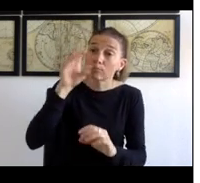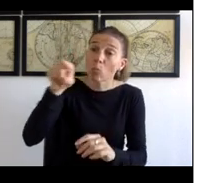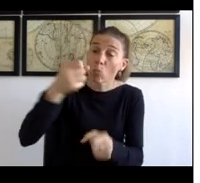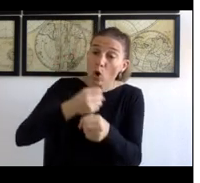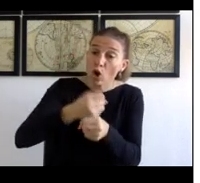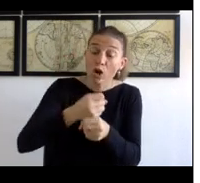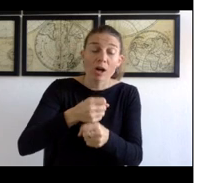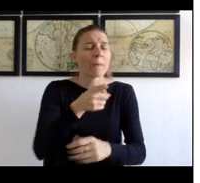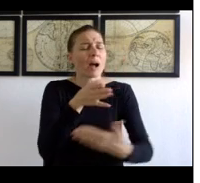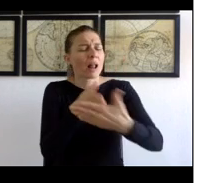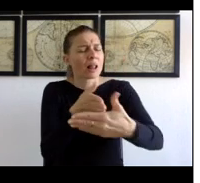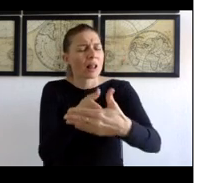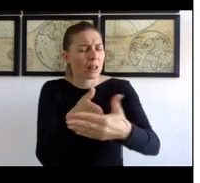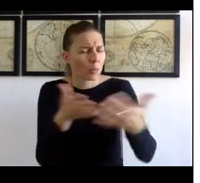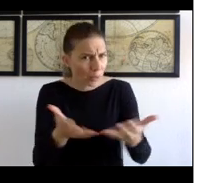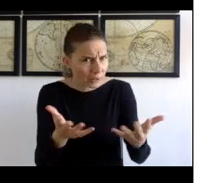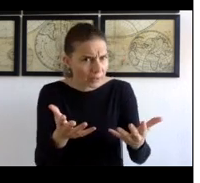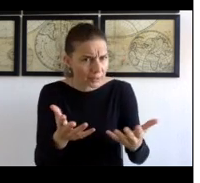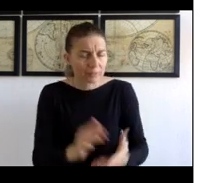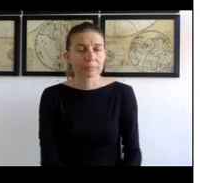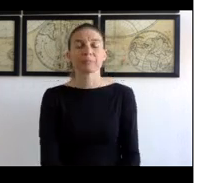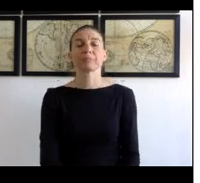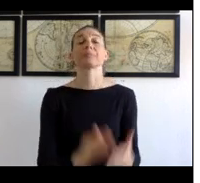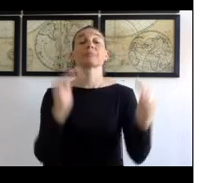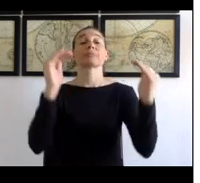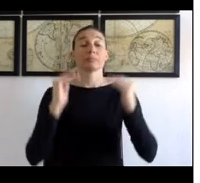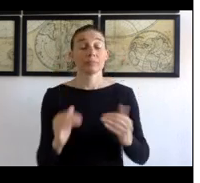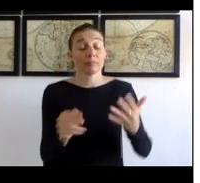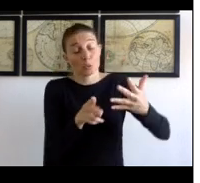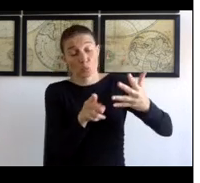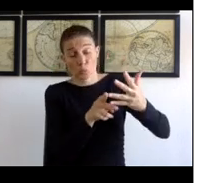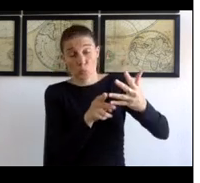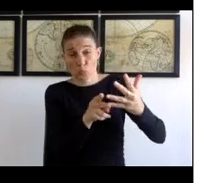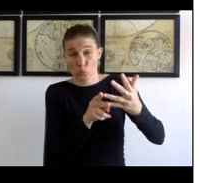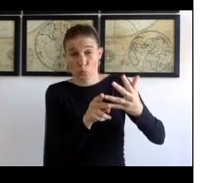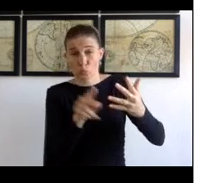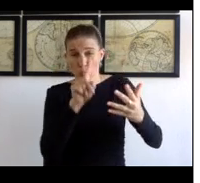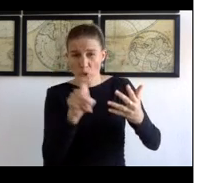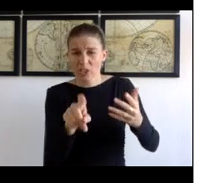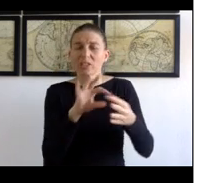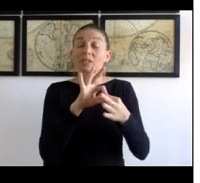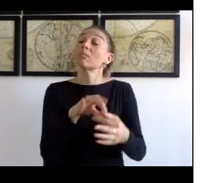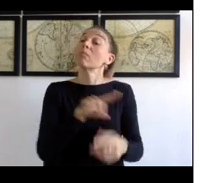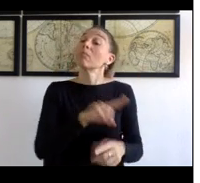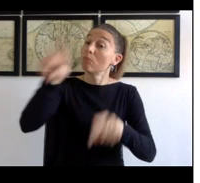and questions on the accommodation in the workplace for people employed